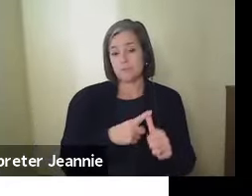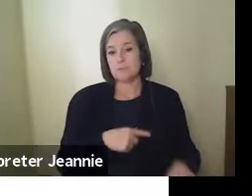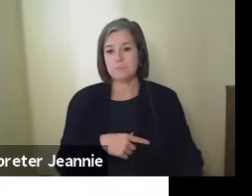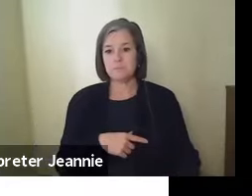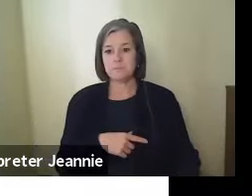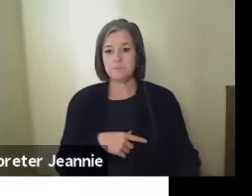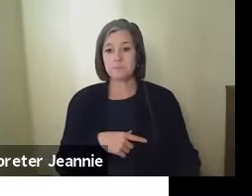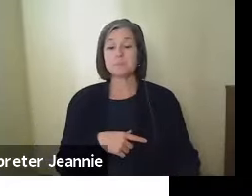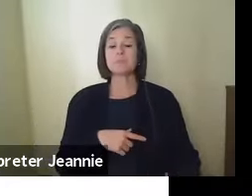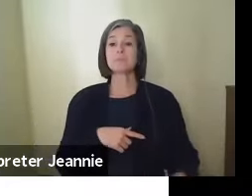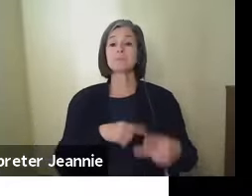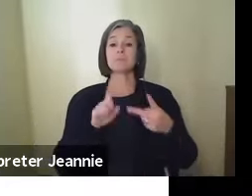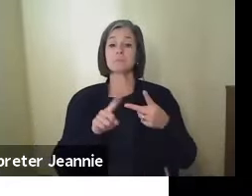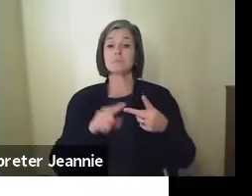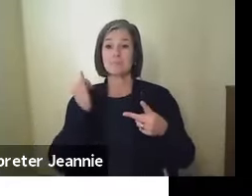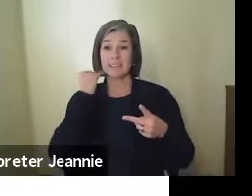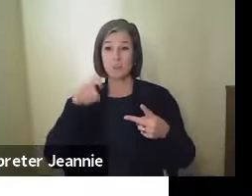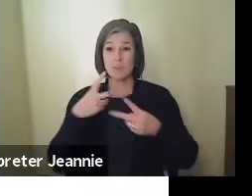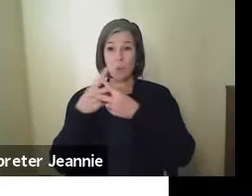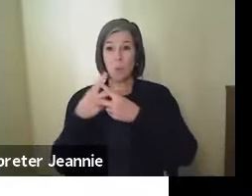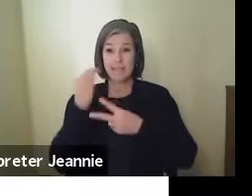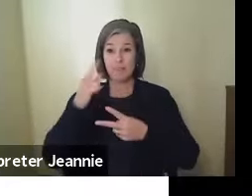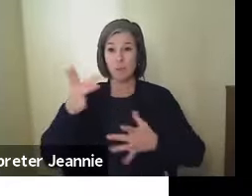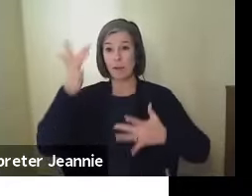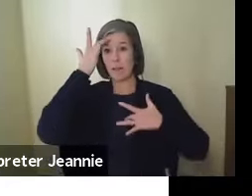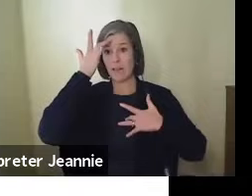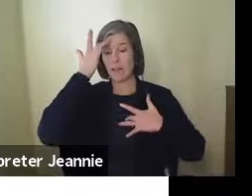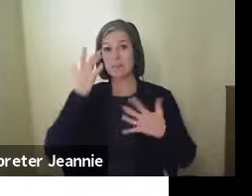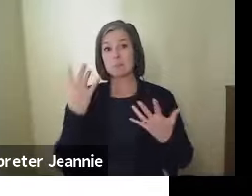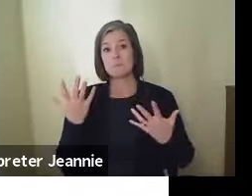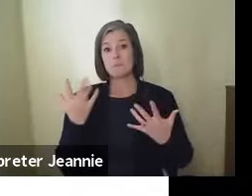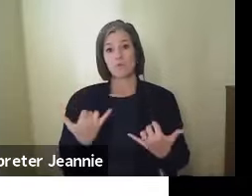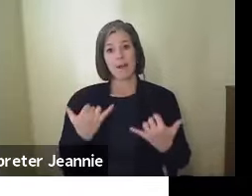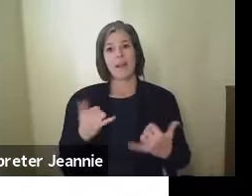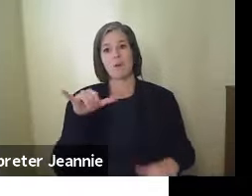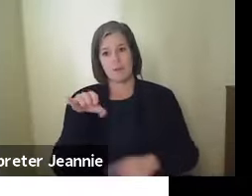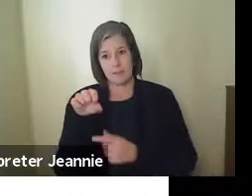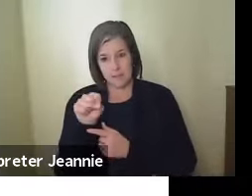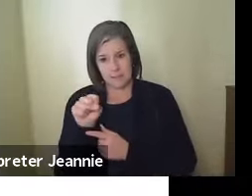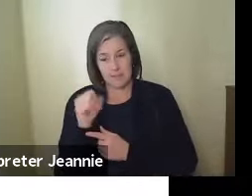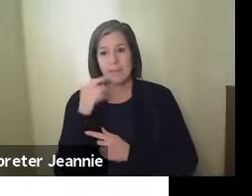quarantine if you get symptoms, right now the answer is yes if you have symptoms of COVID-19